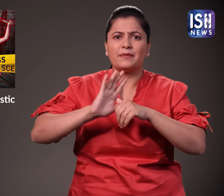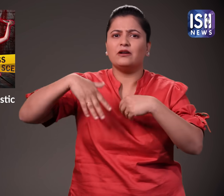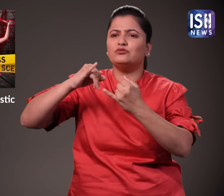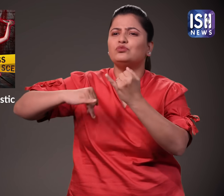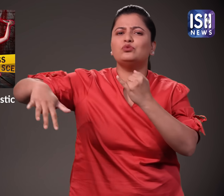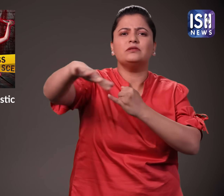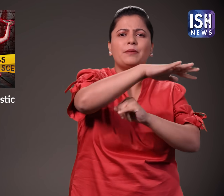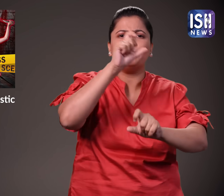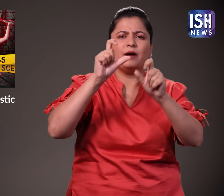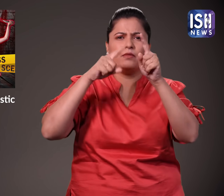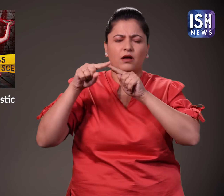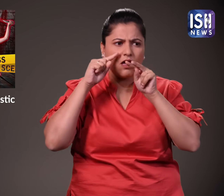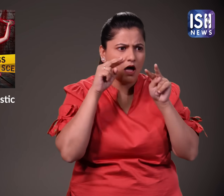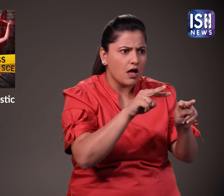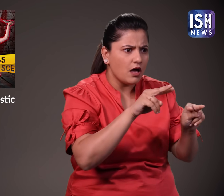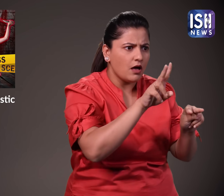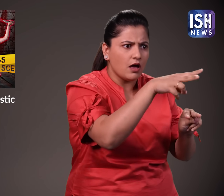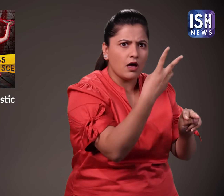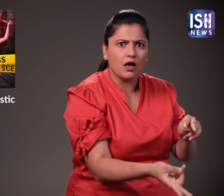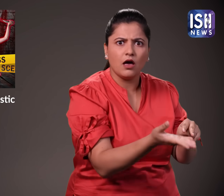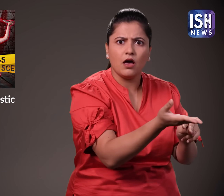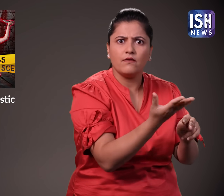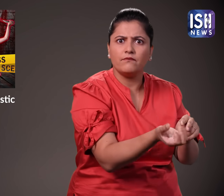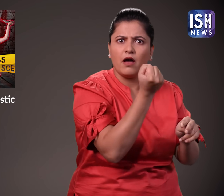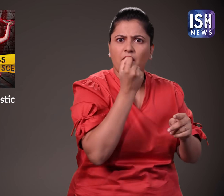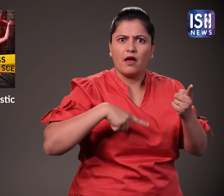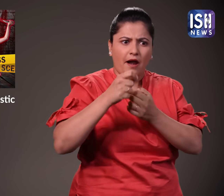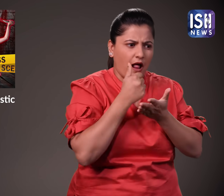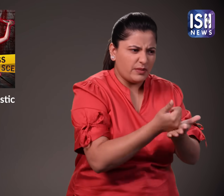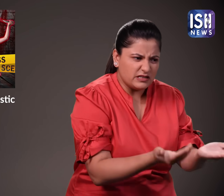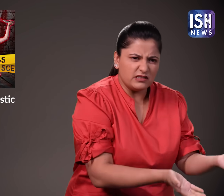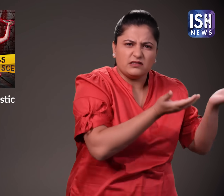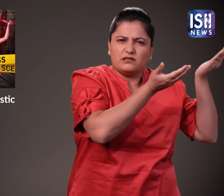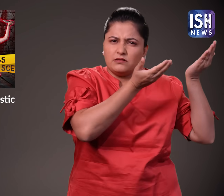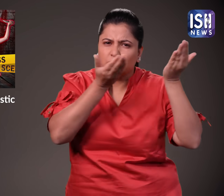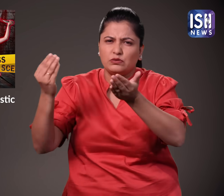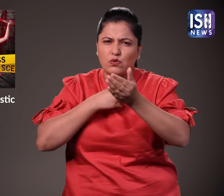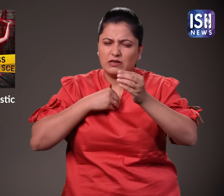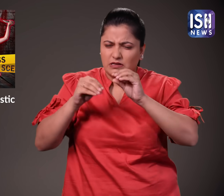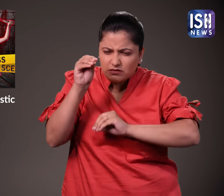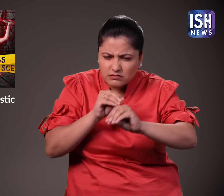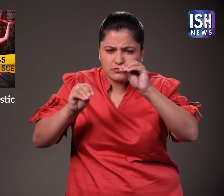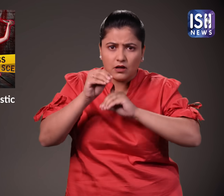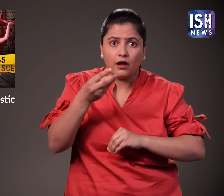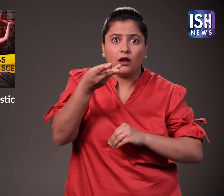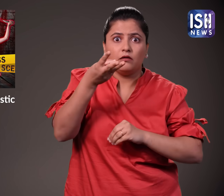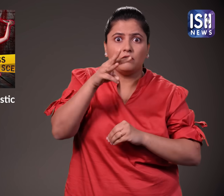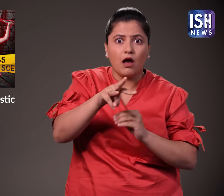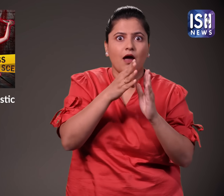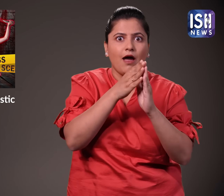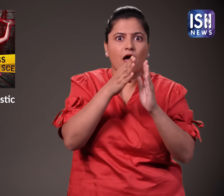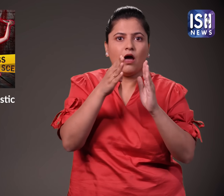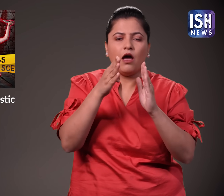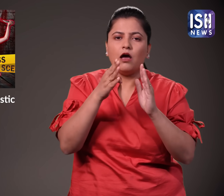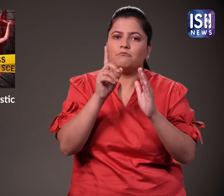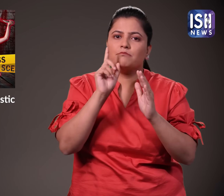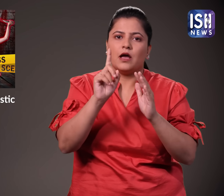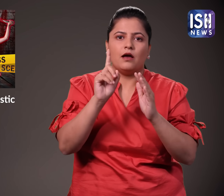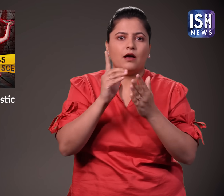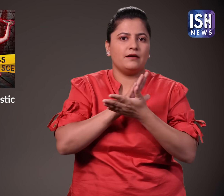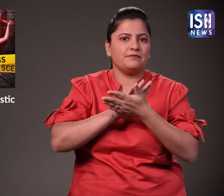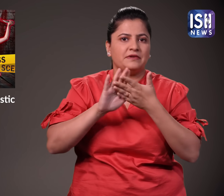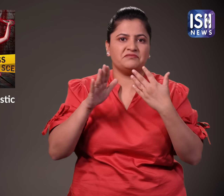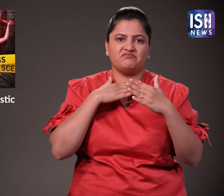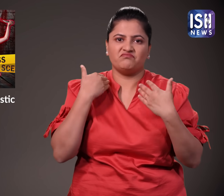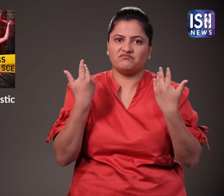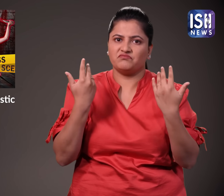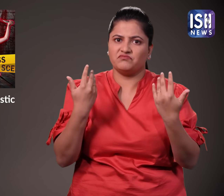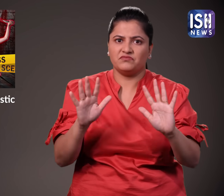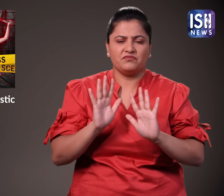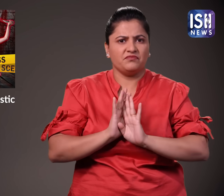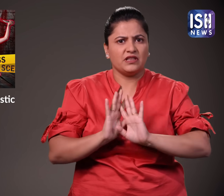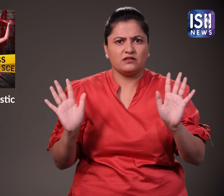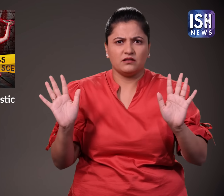Locals found him in a injured state and rushed him to the hospital. But Dilip succumbed to his injuries after 3 days.